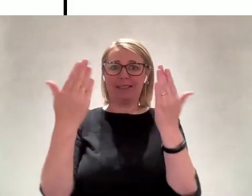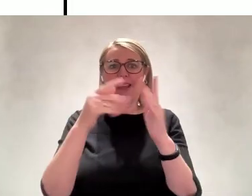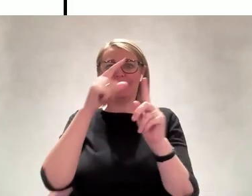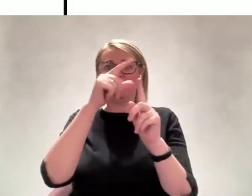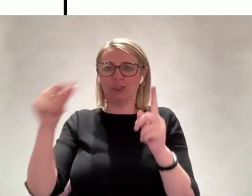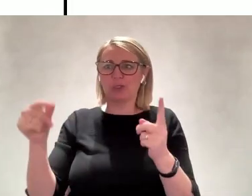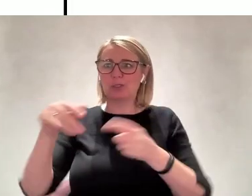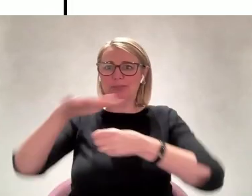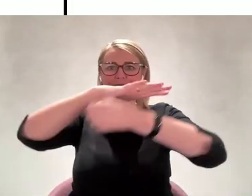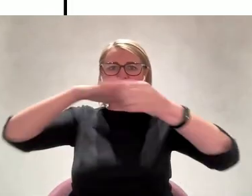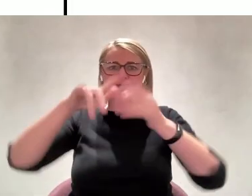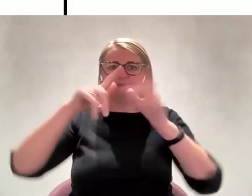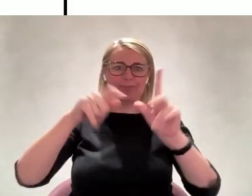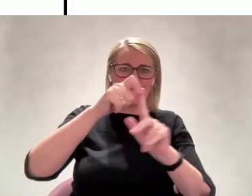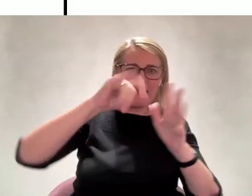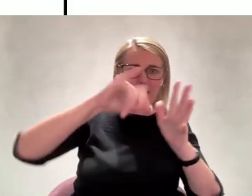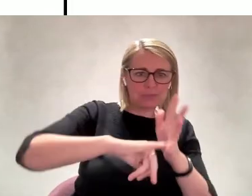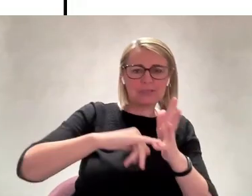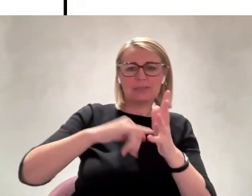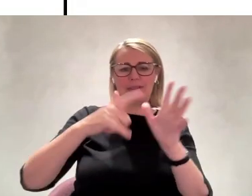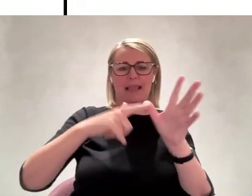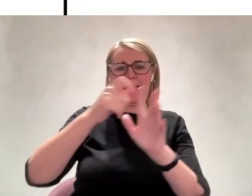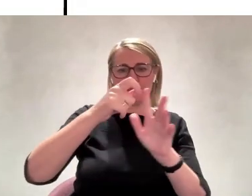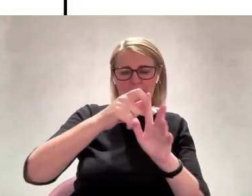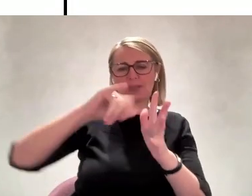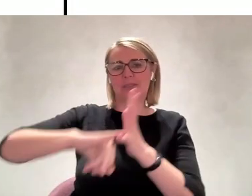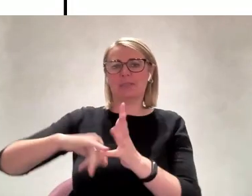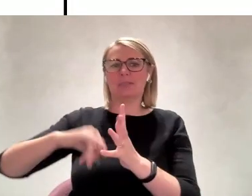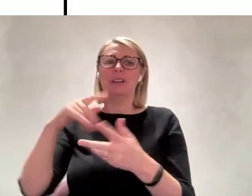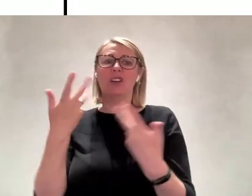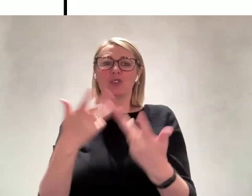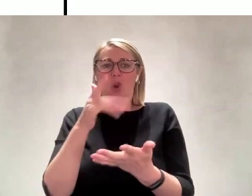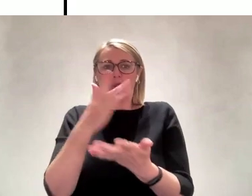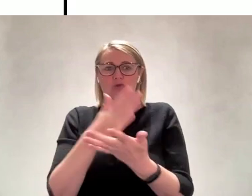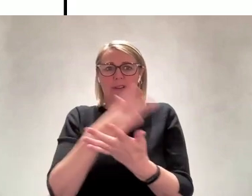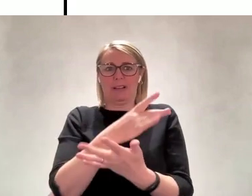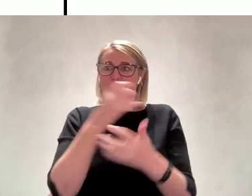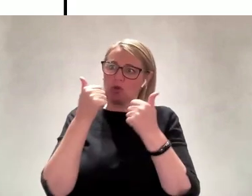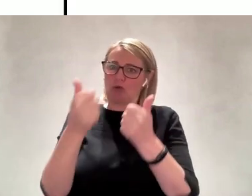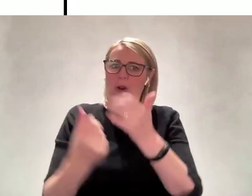digital platforms and apps. And through that, it's offering some really great opportunities